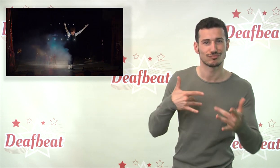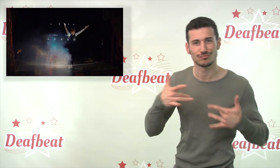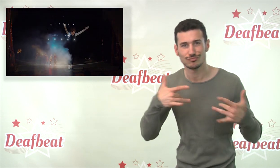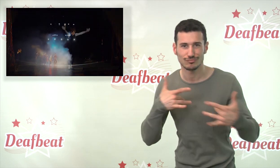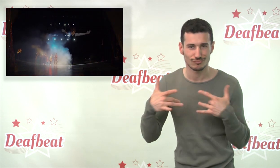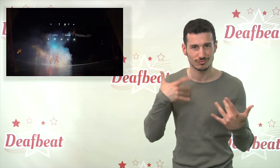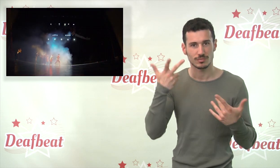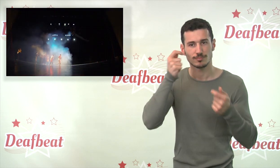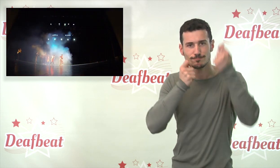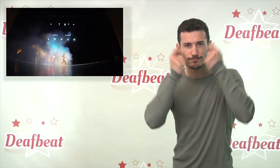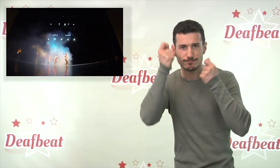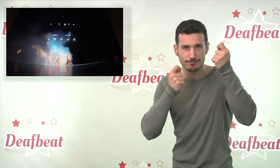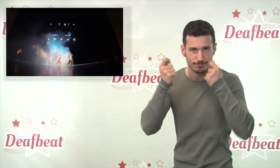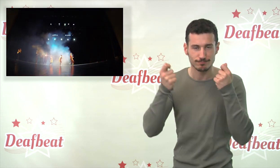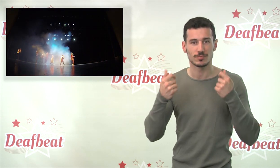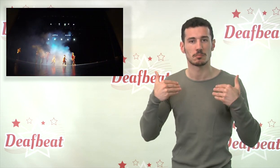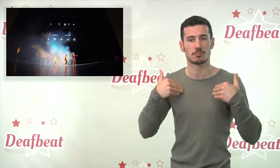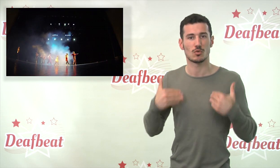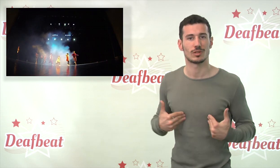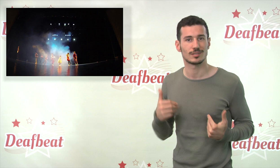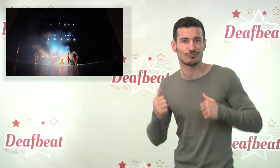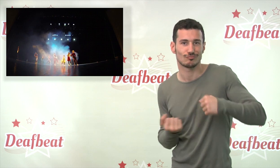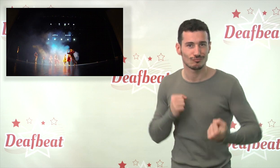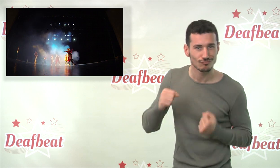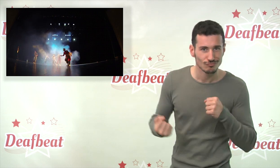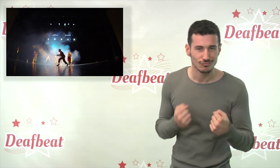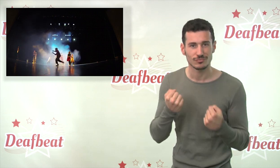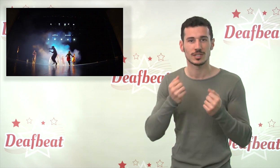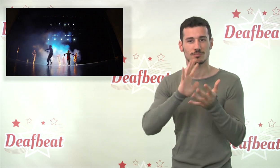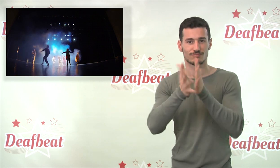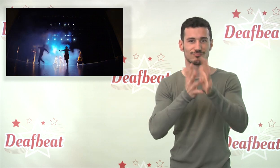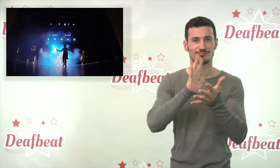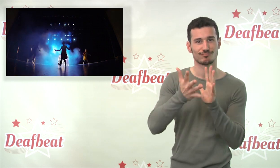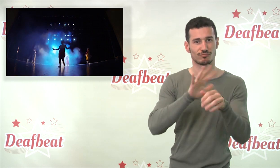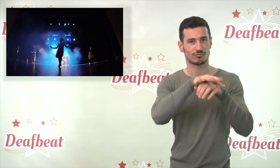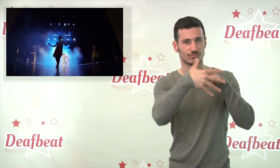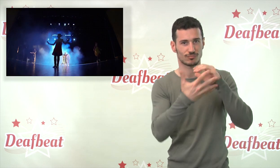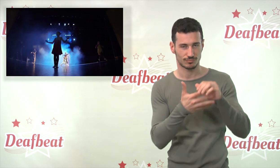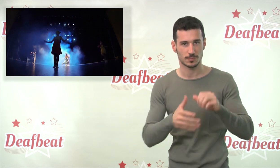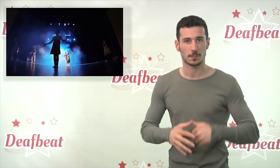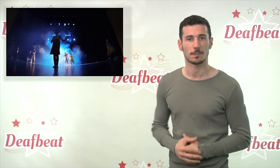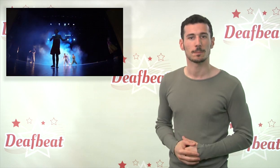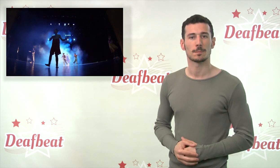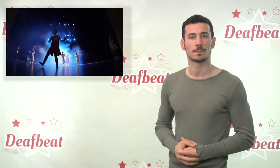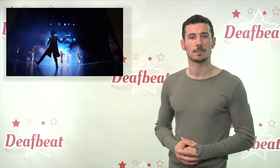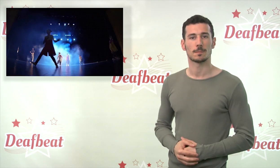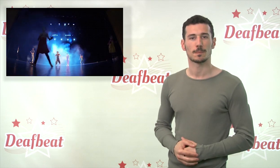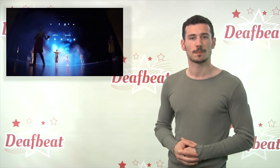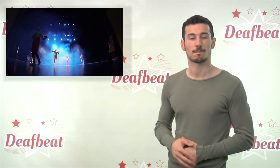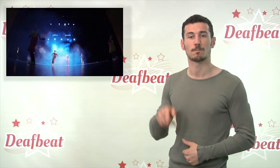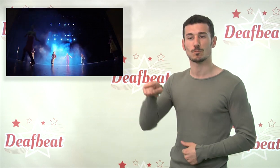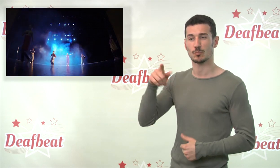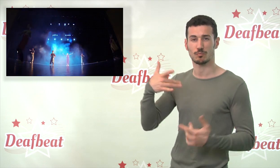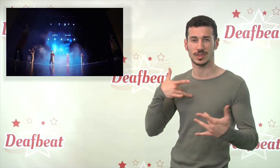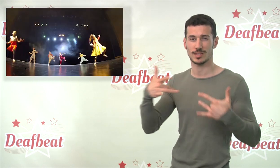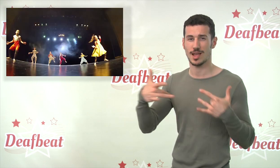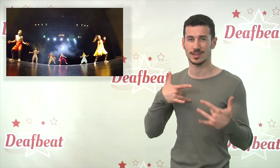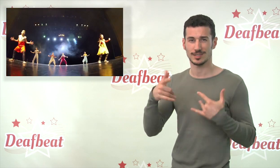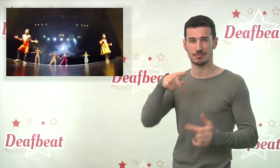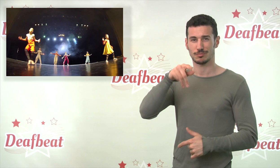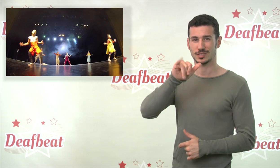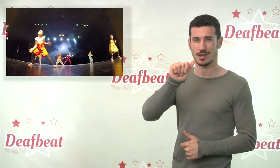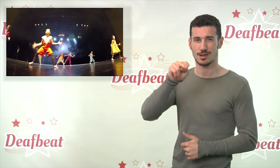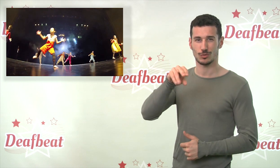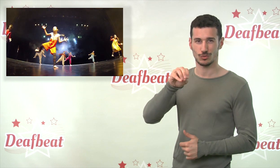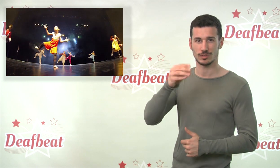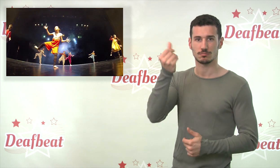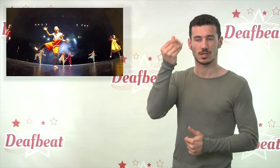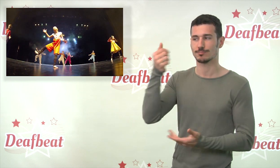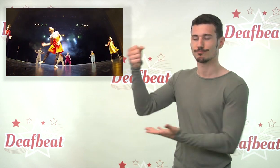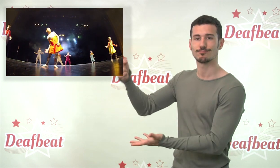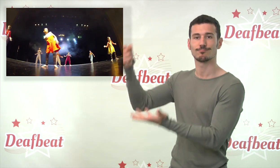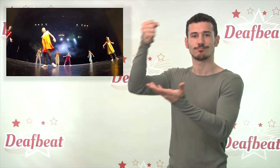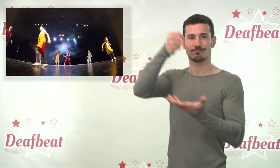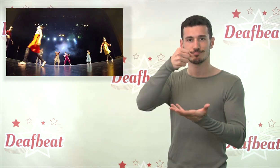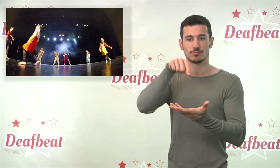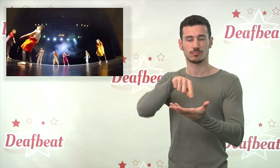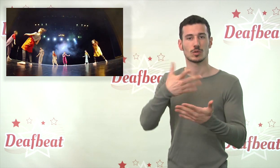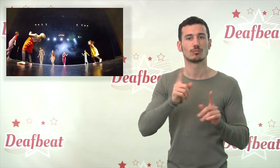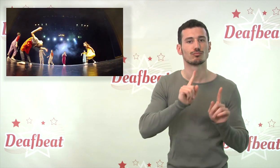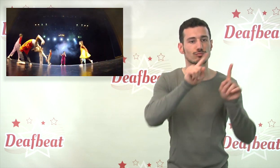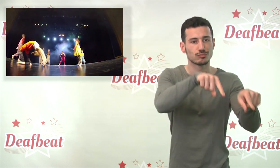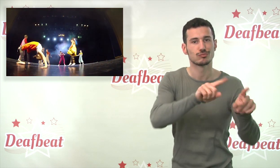through expressions, hand signs and body language. The “Piano” Theatre also gives charity performances